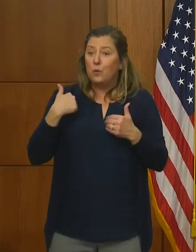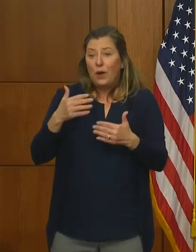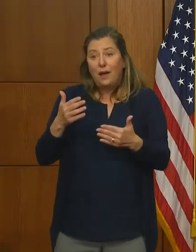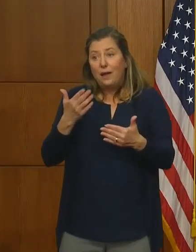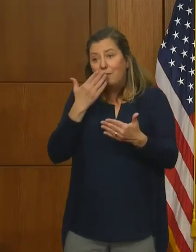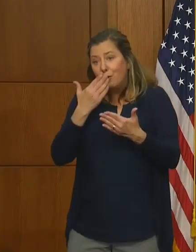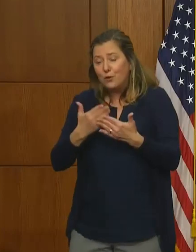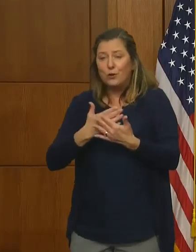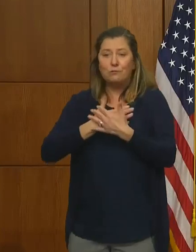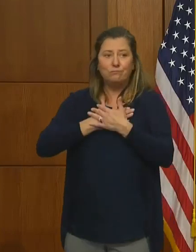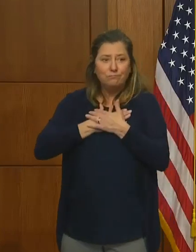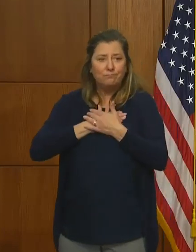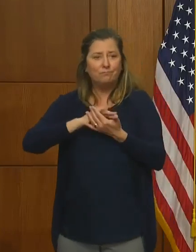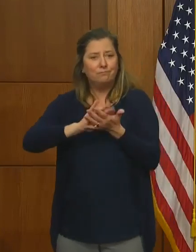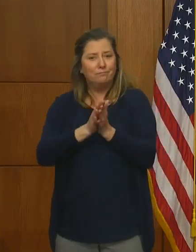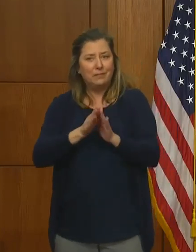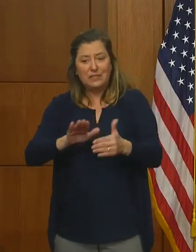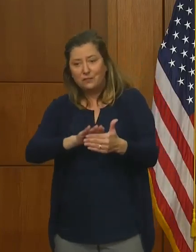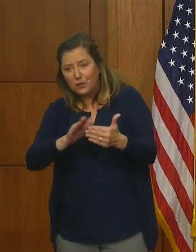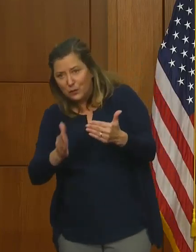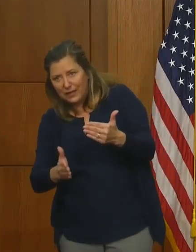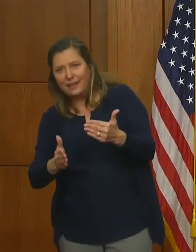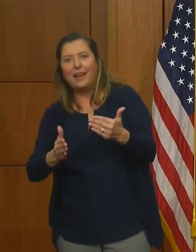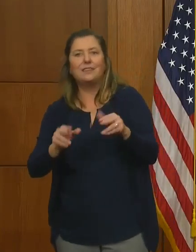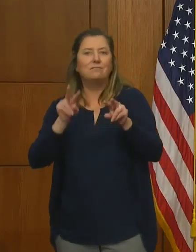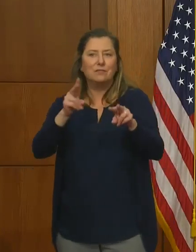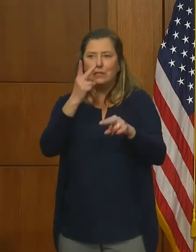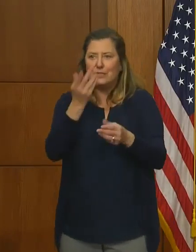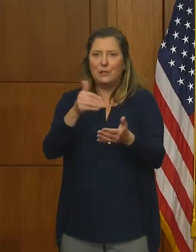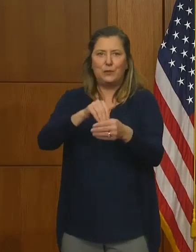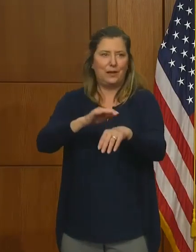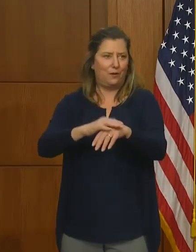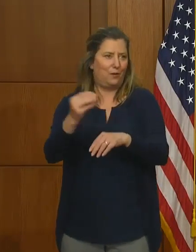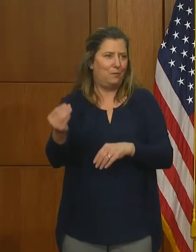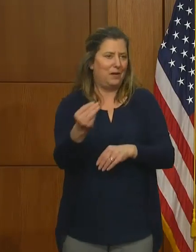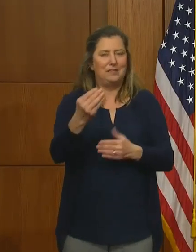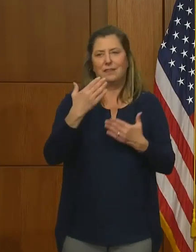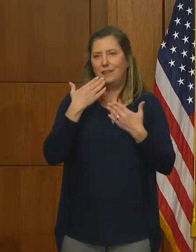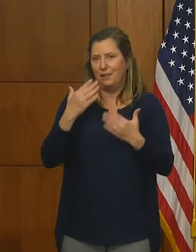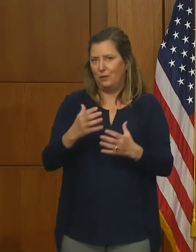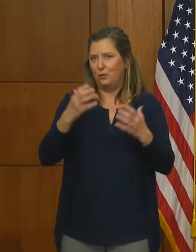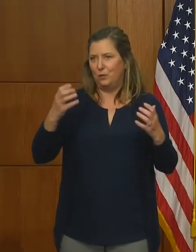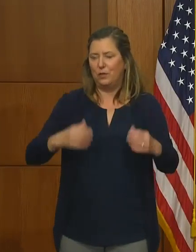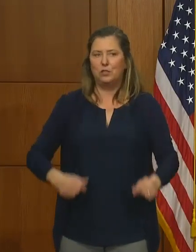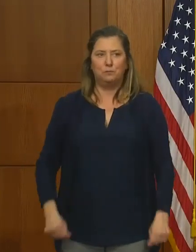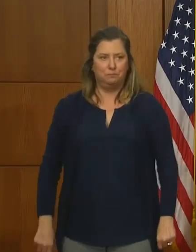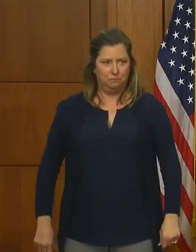MONDAY SO AGAIN I. HAVE A- A PIECE AND RESTFUL WEEKEND AND